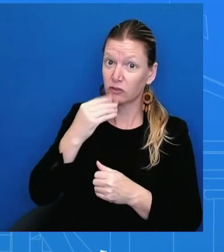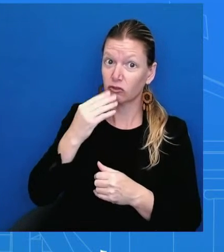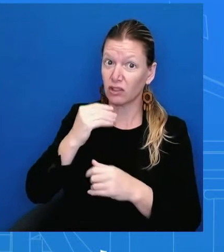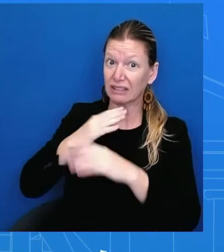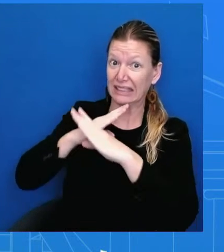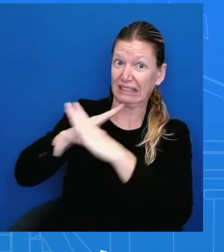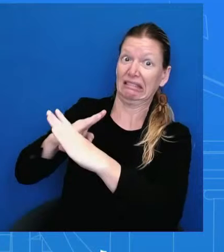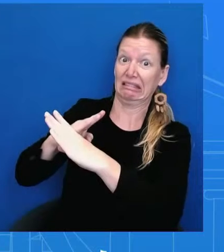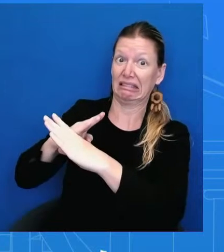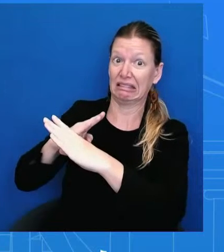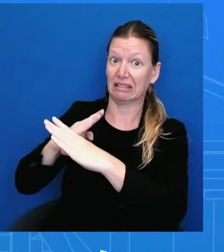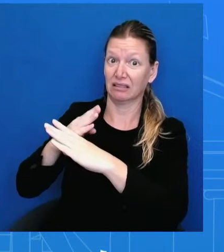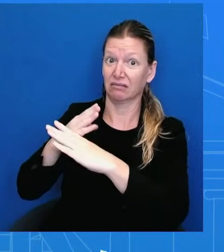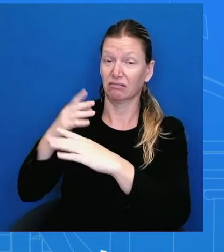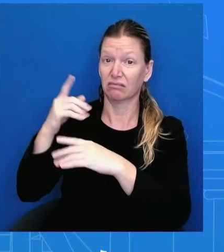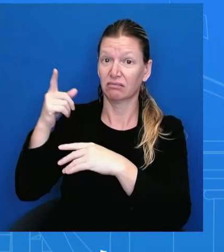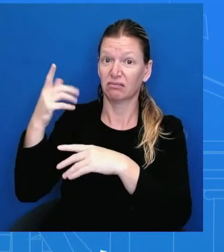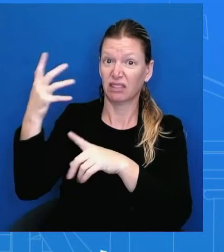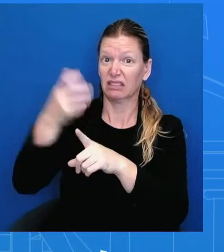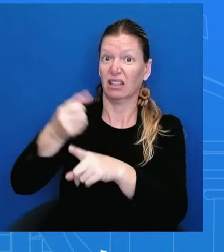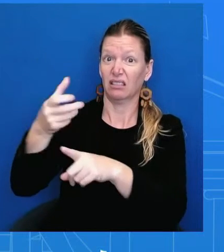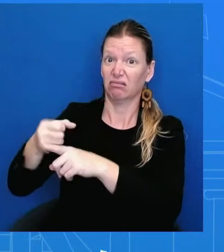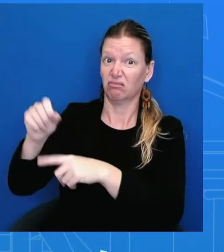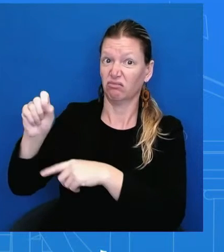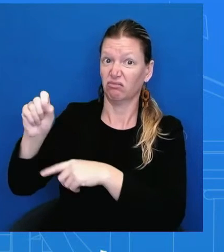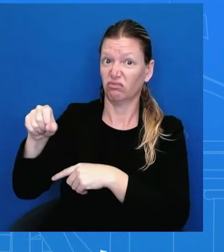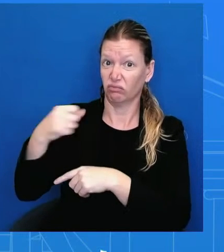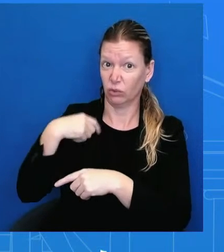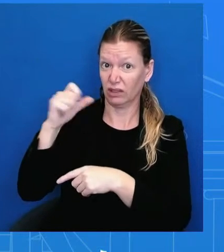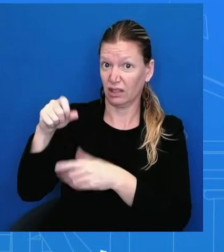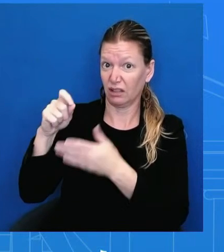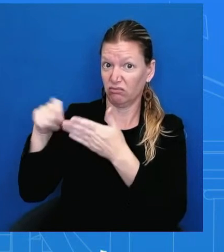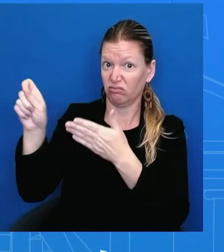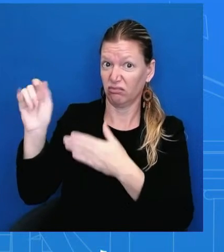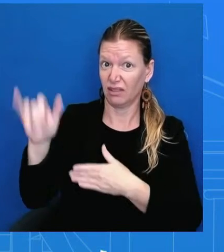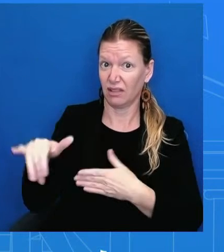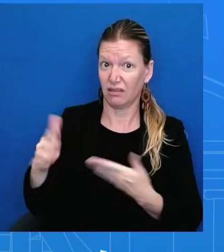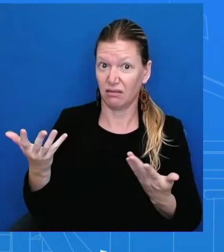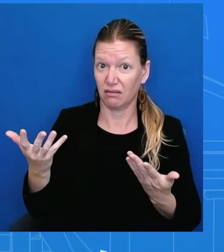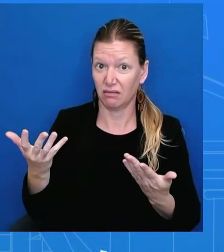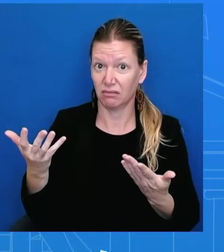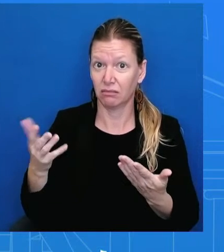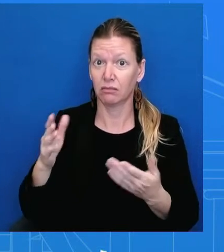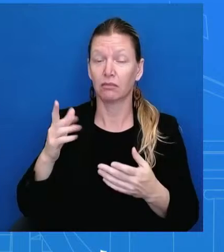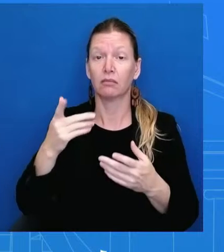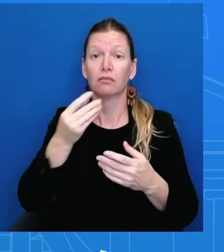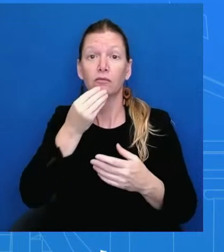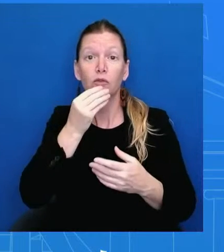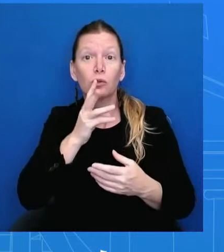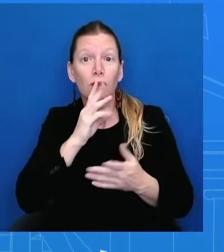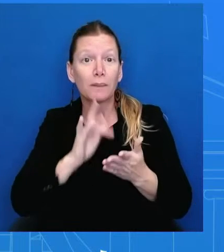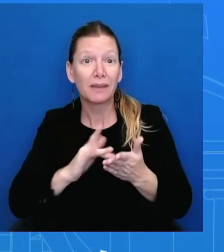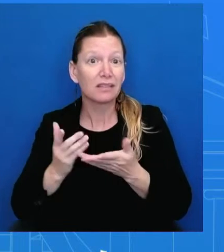I daresay that not -- not a fraction of the humanitarian assistance that ge- -- is getting into Gaza would get in. Is it enough? No.